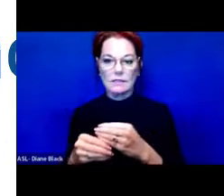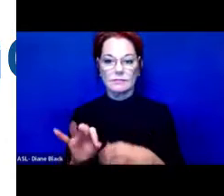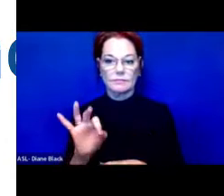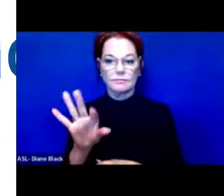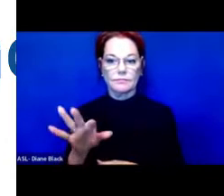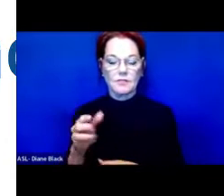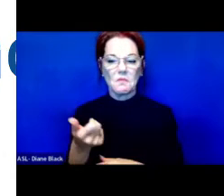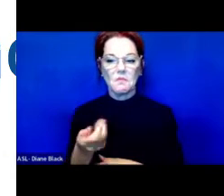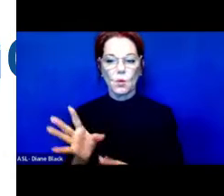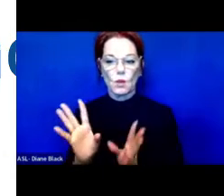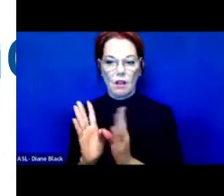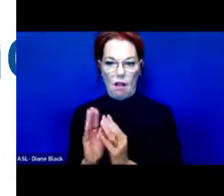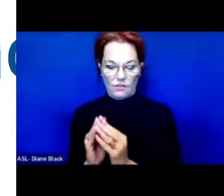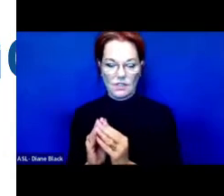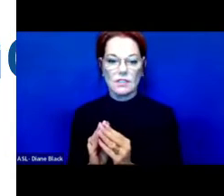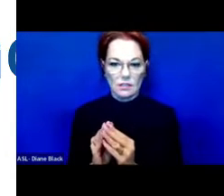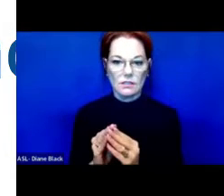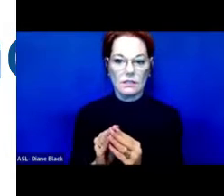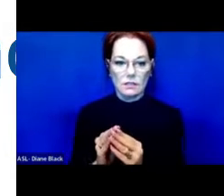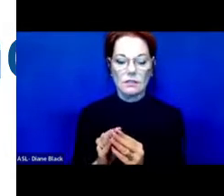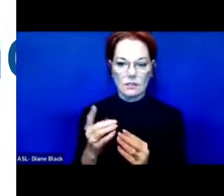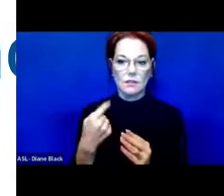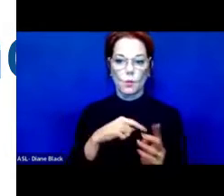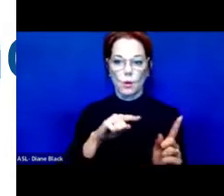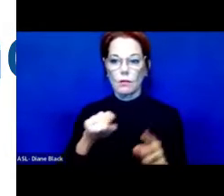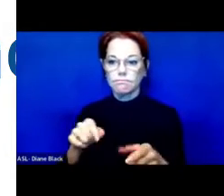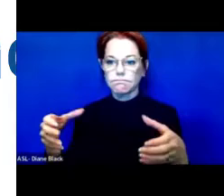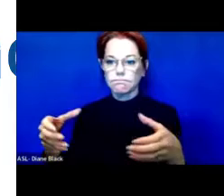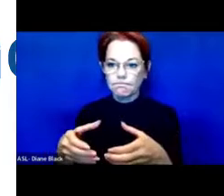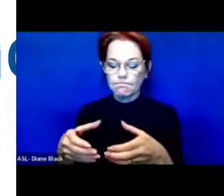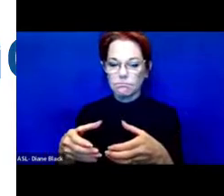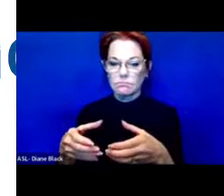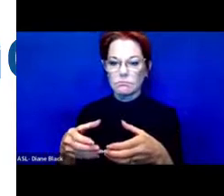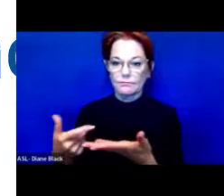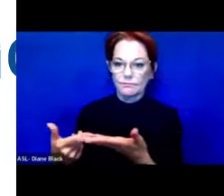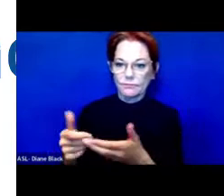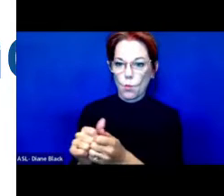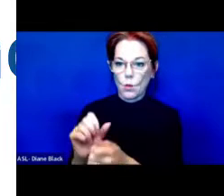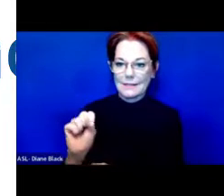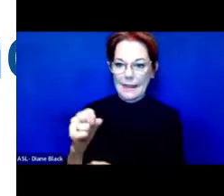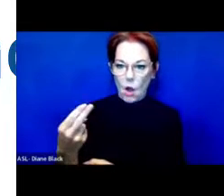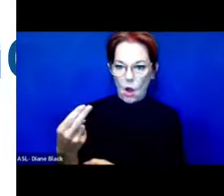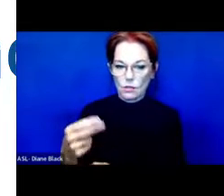conferences, or where we had stakeholders together to really talk about the issue. And one of those was with co responder at a